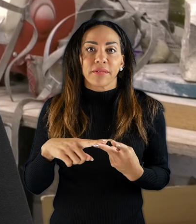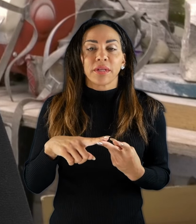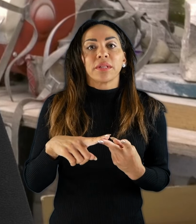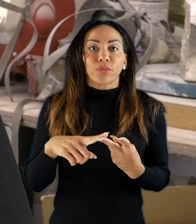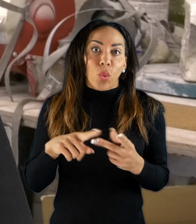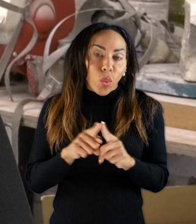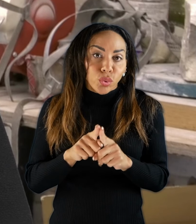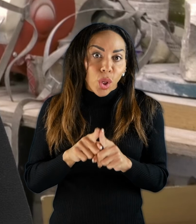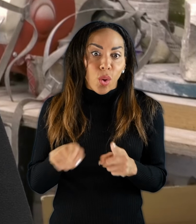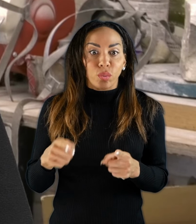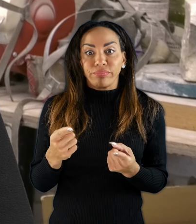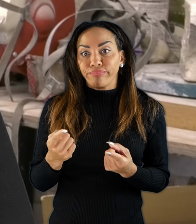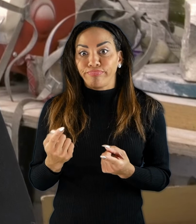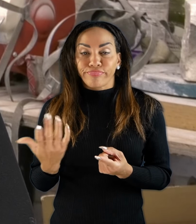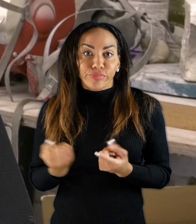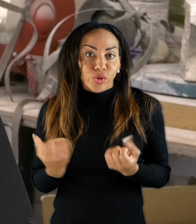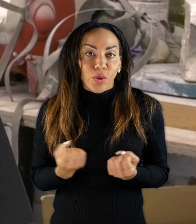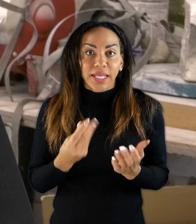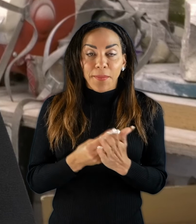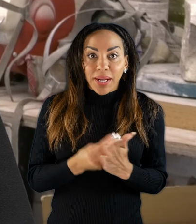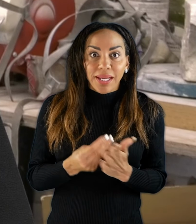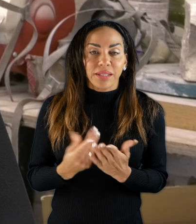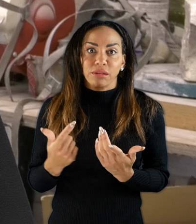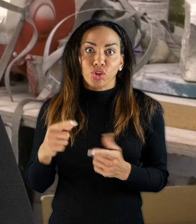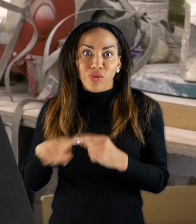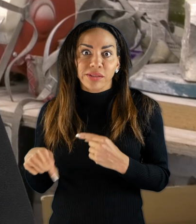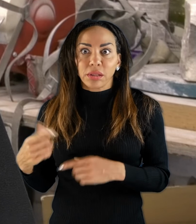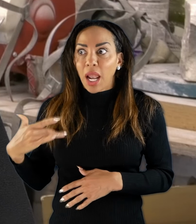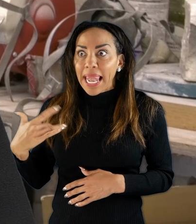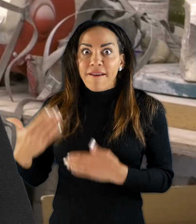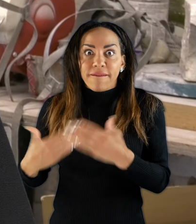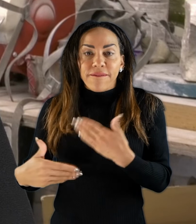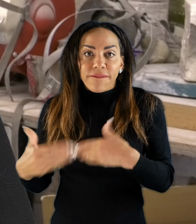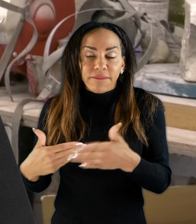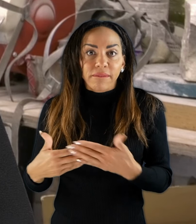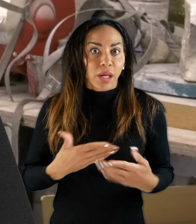challenge. And I think that's probably true for pretty much all working class artists, you know.